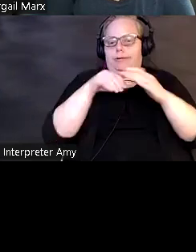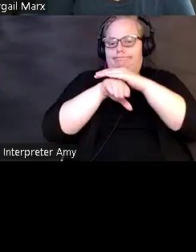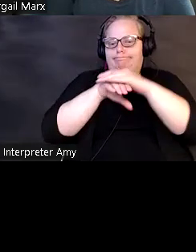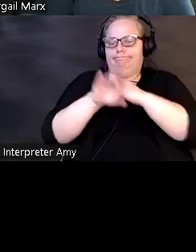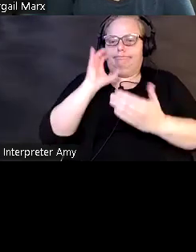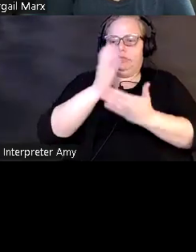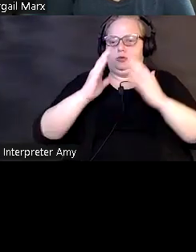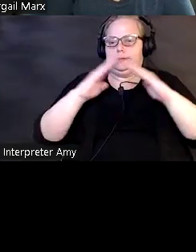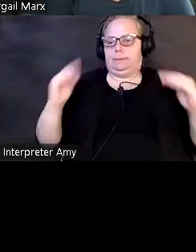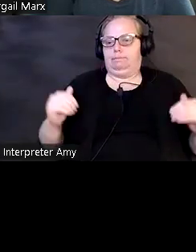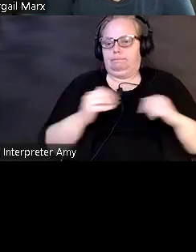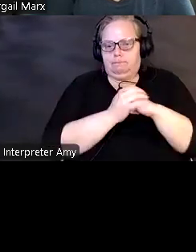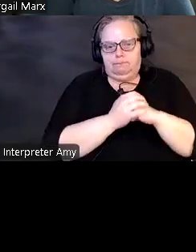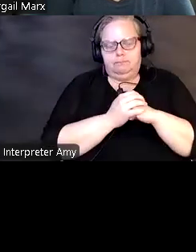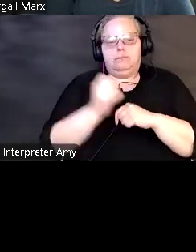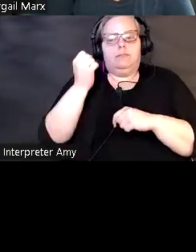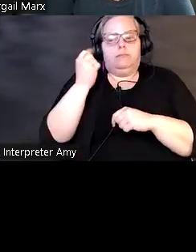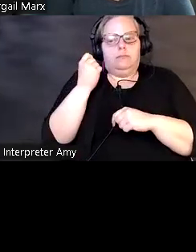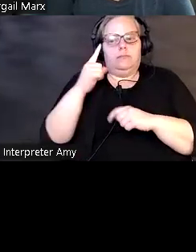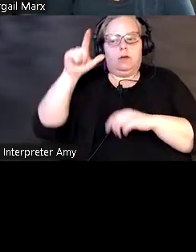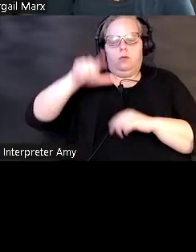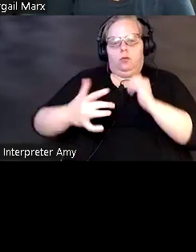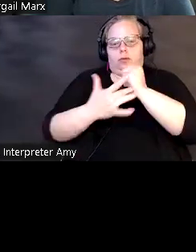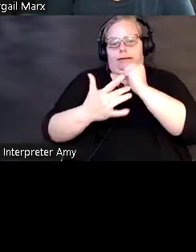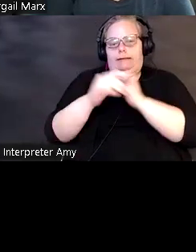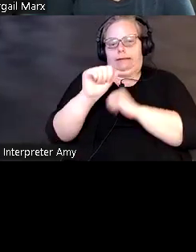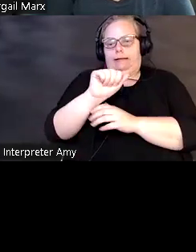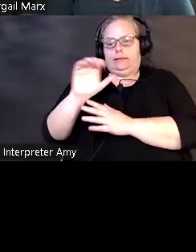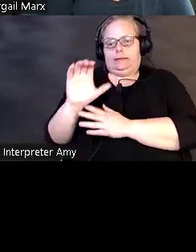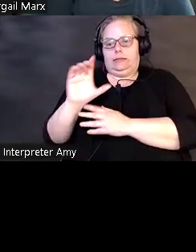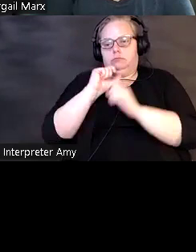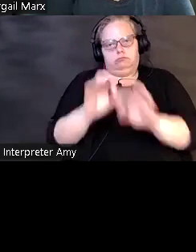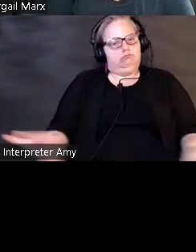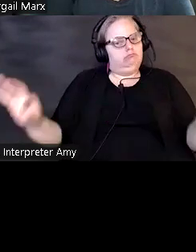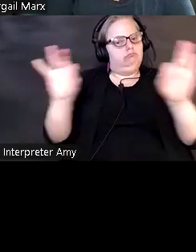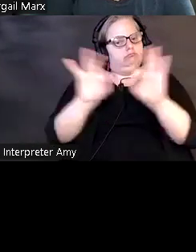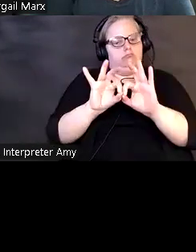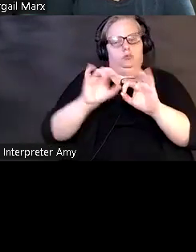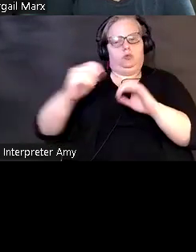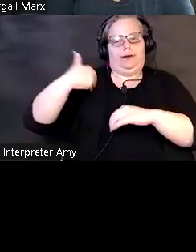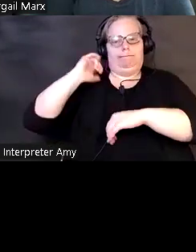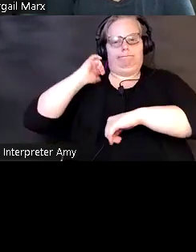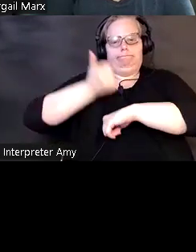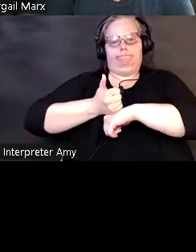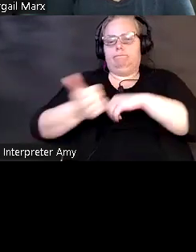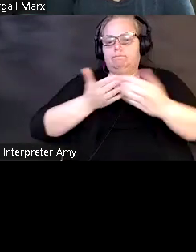And I do want to say low tech AAC is really important to have, even if you are using